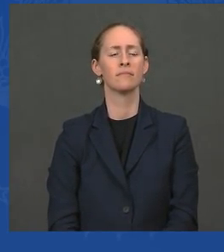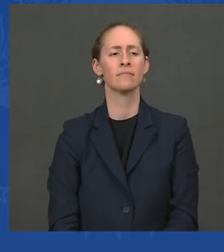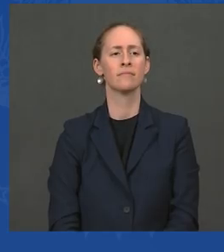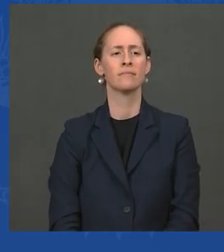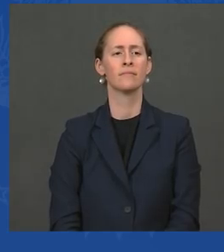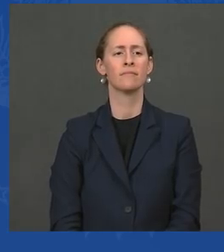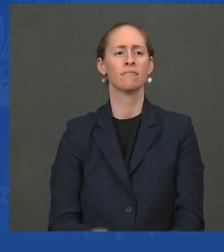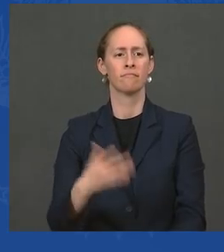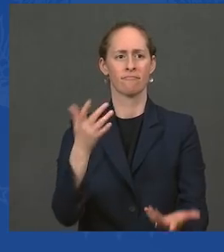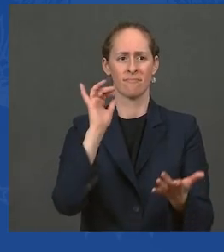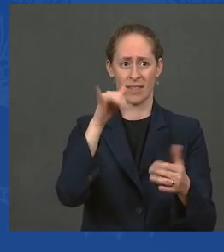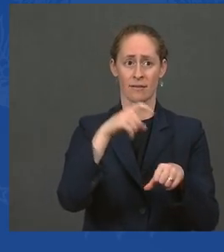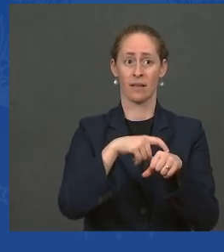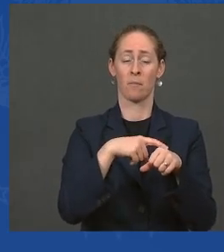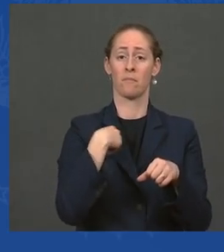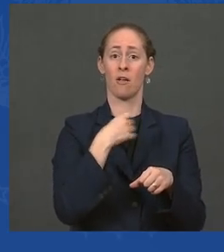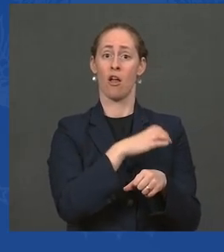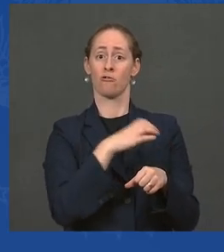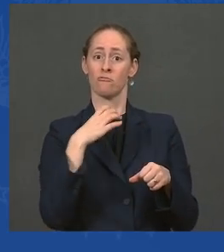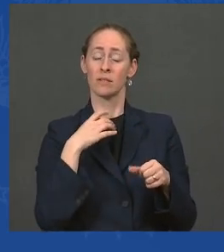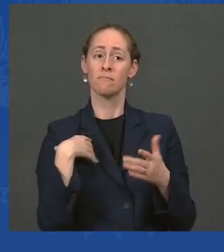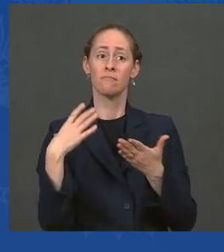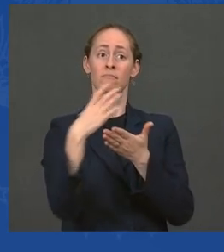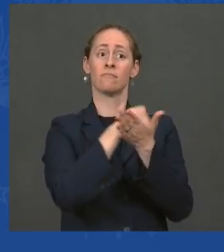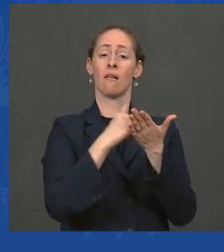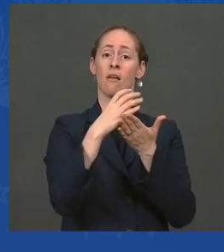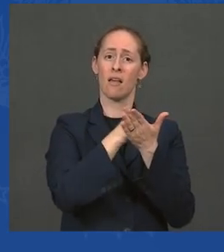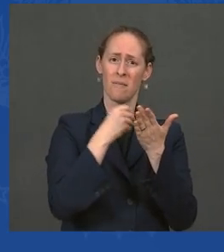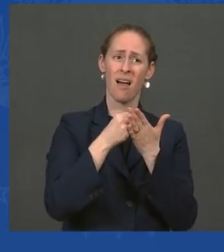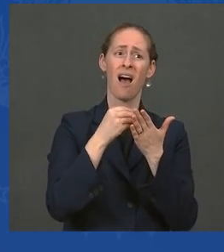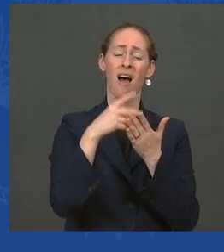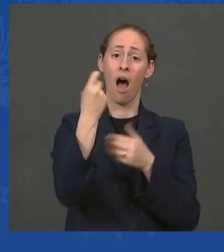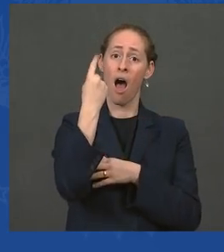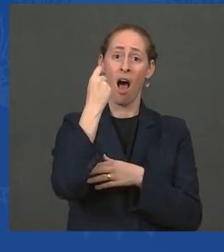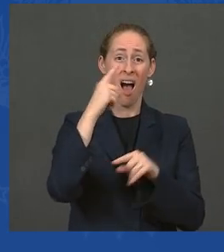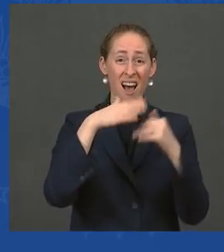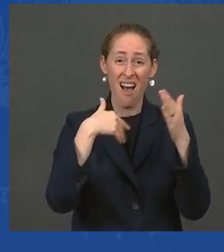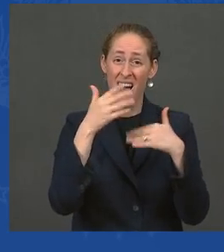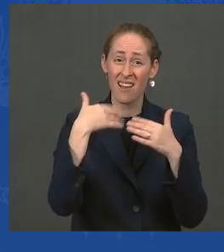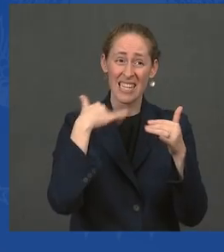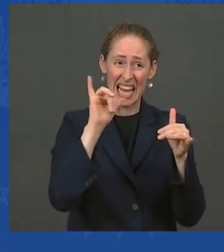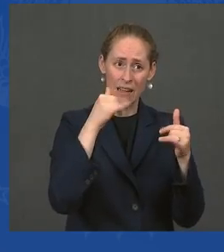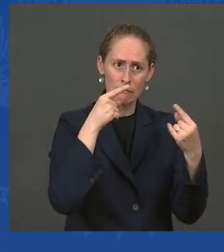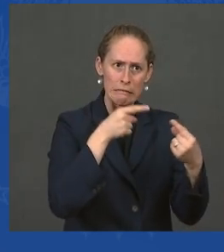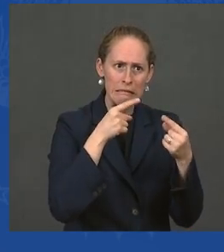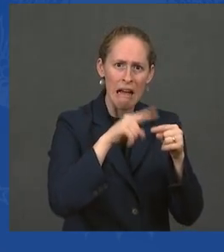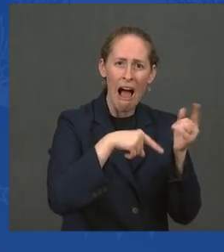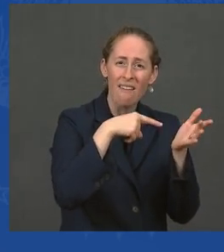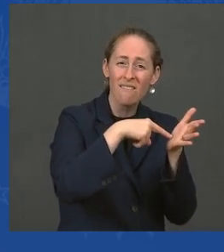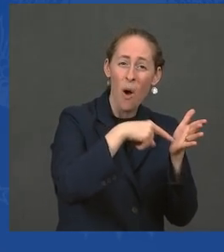I could no more afford childcare than fly. But, fortunately, I had a hell of a family --